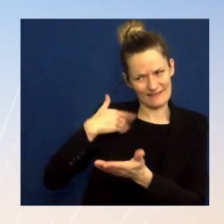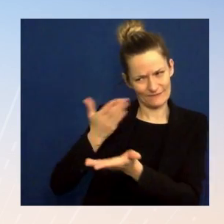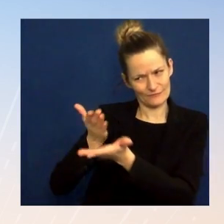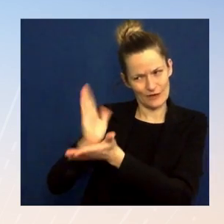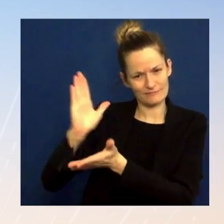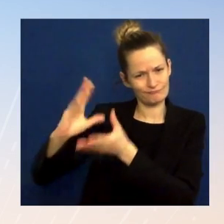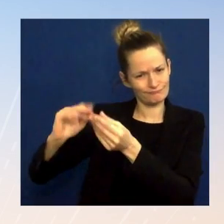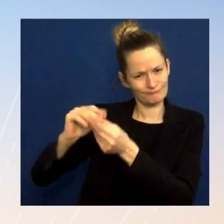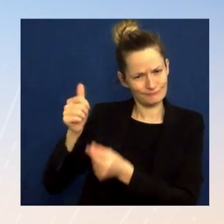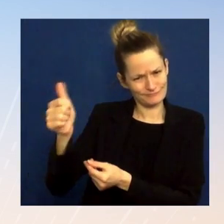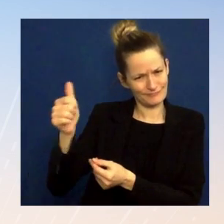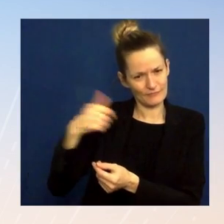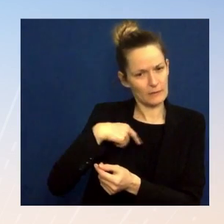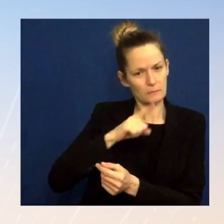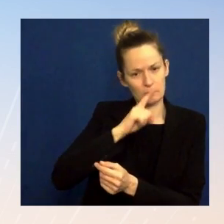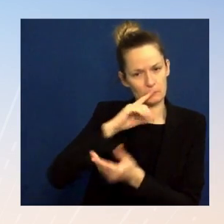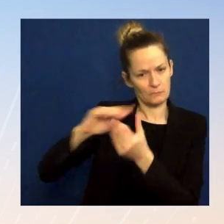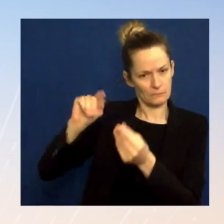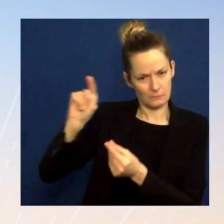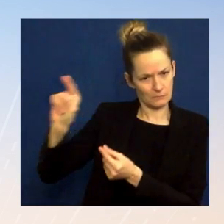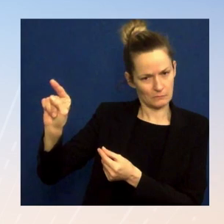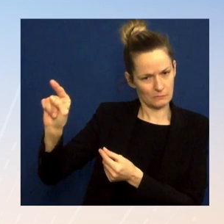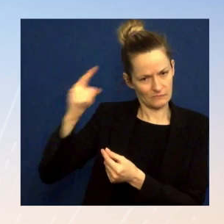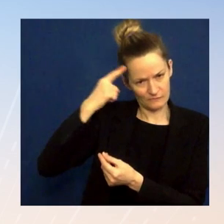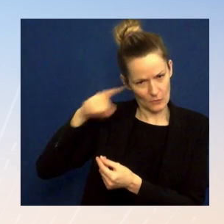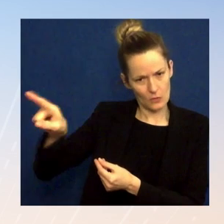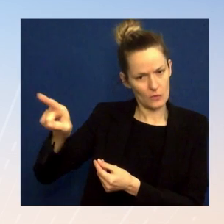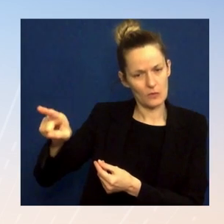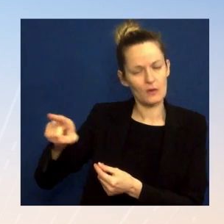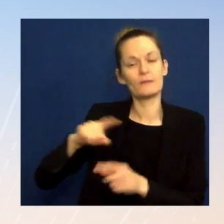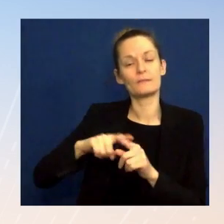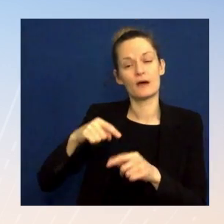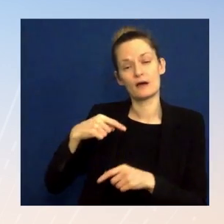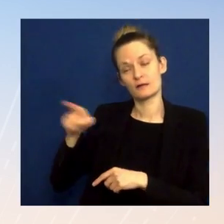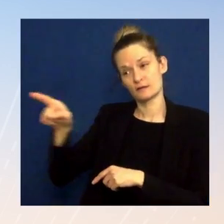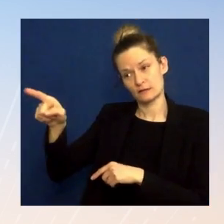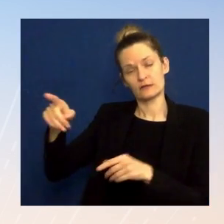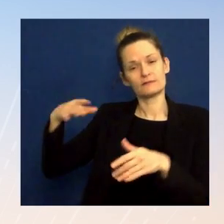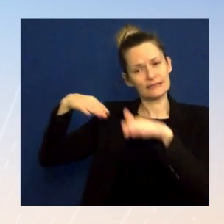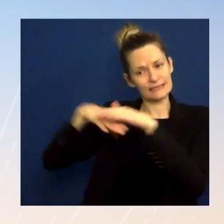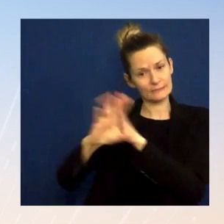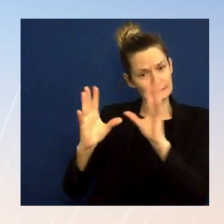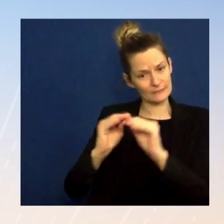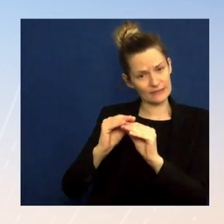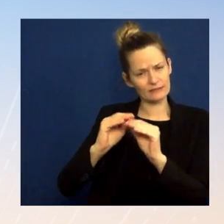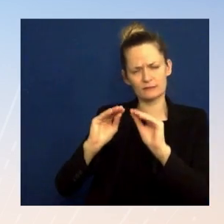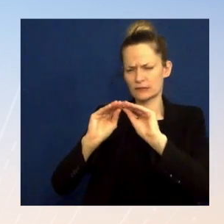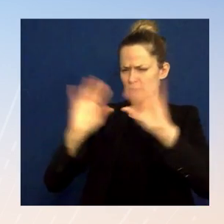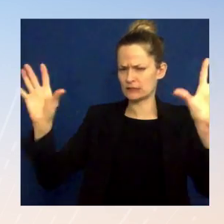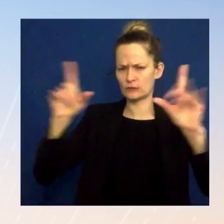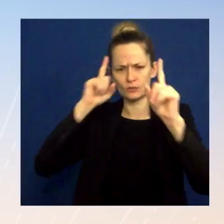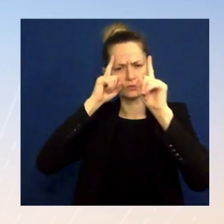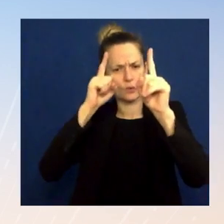with a clear purpose of showing her Chinese counterpart, Liu He, that the United States